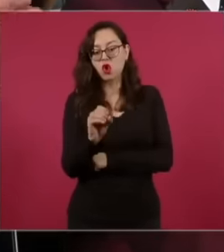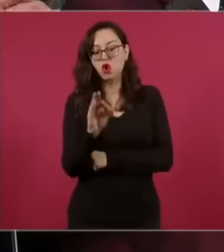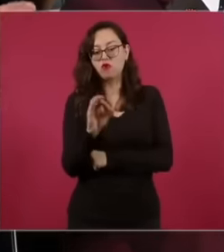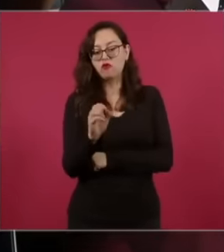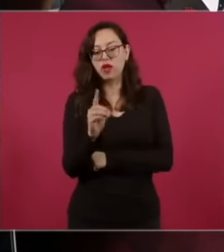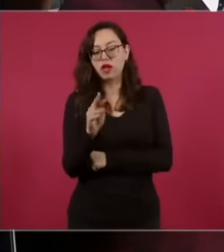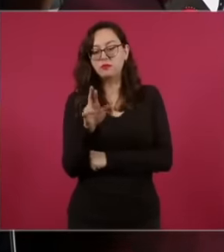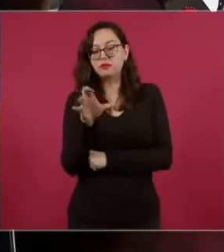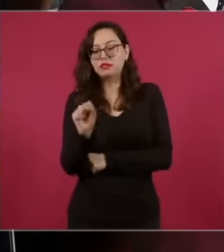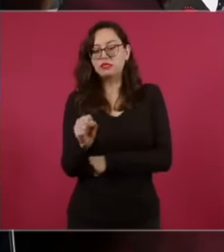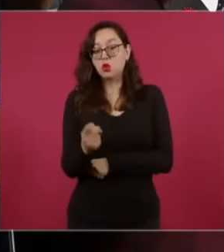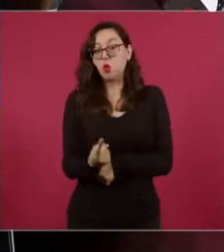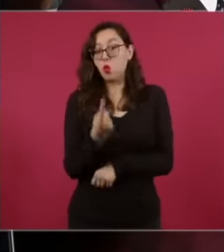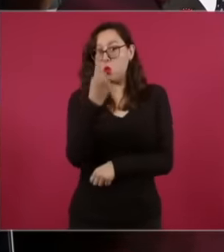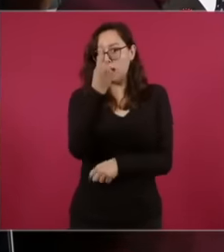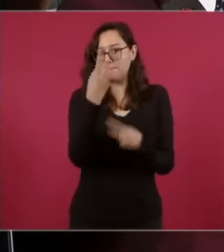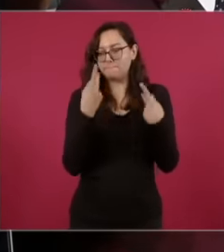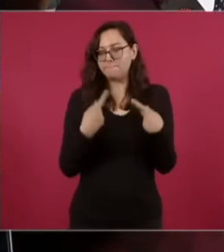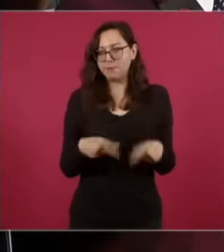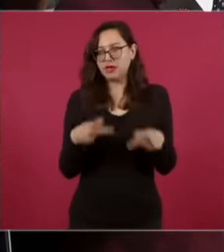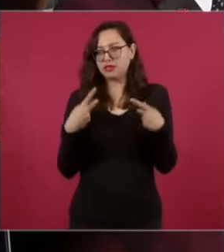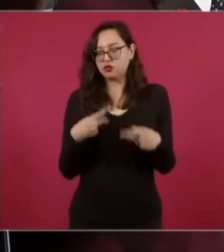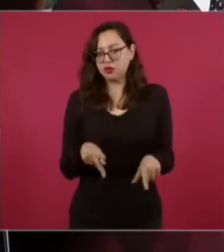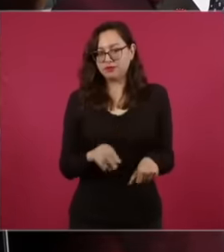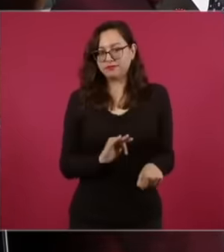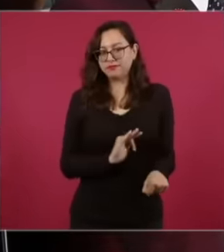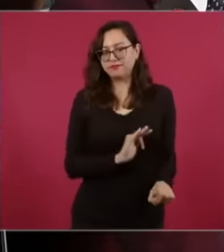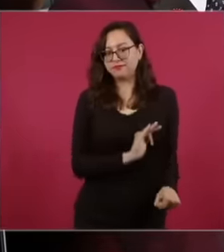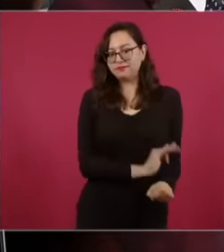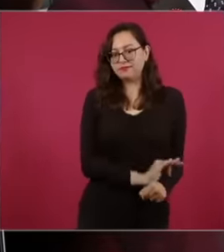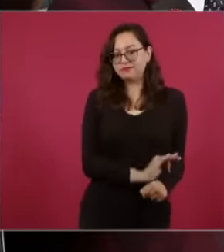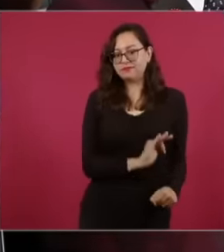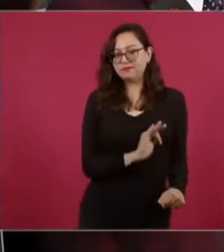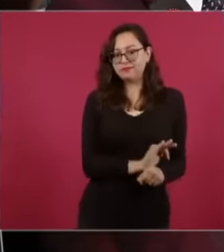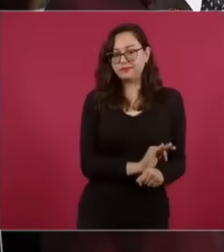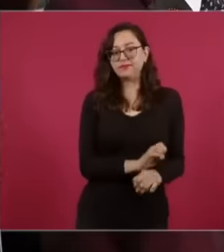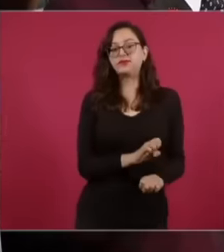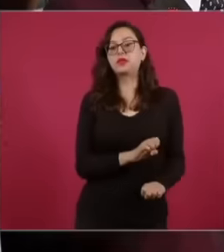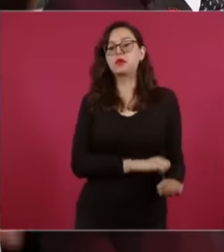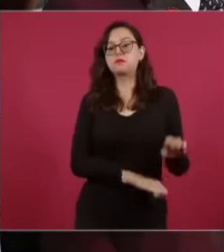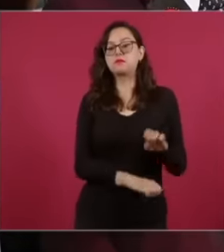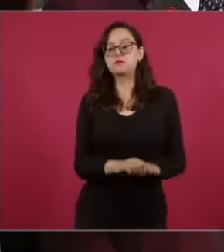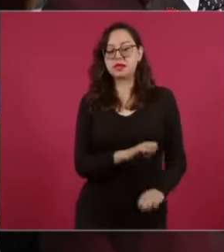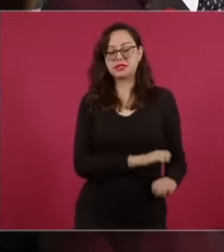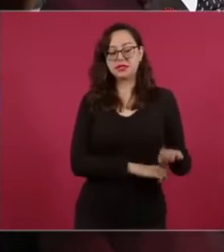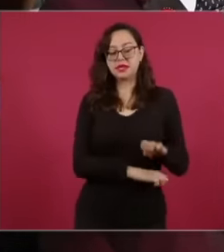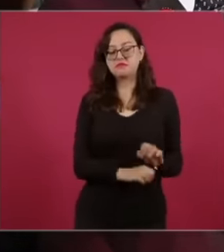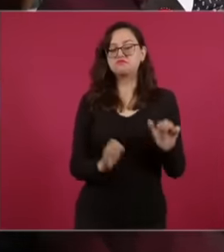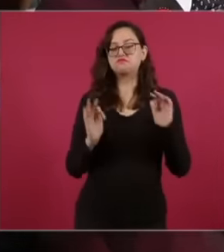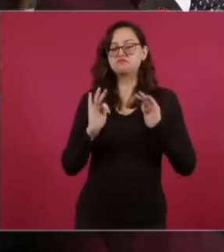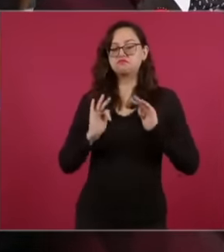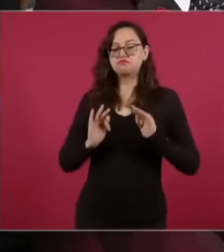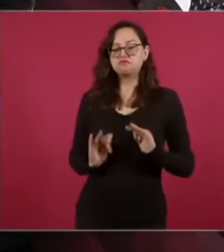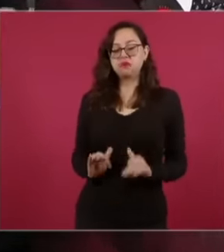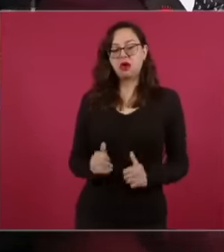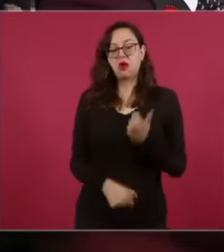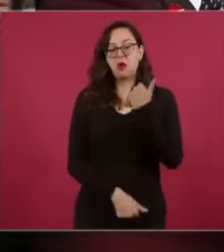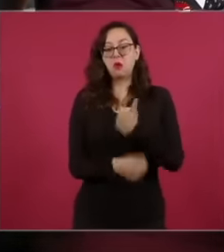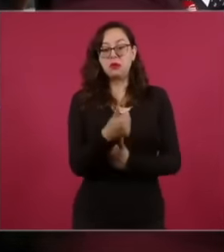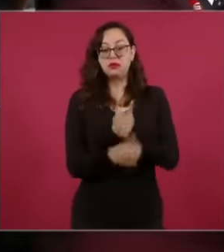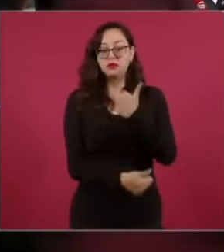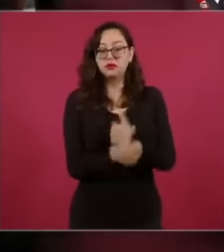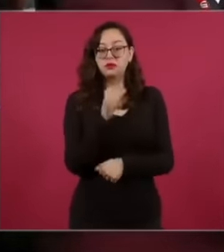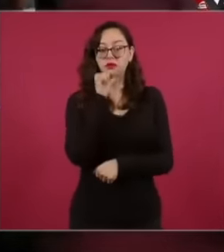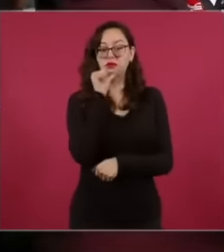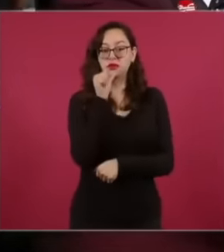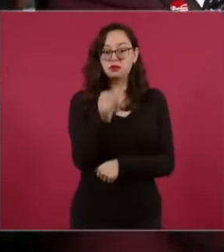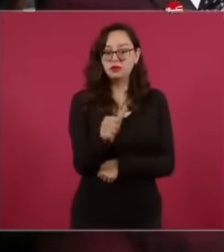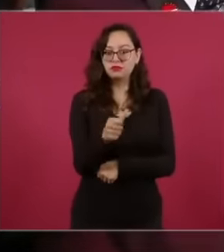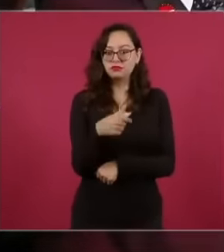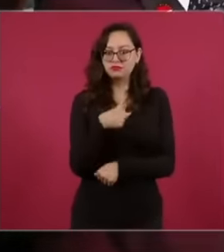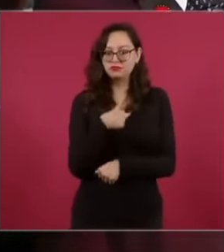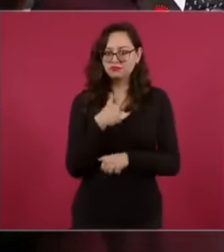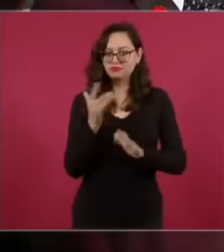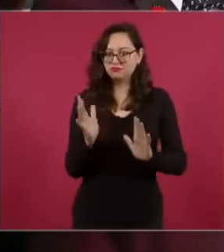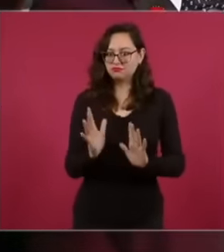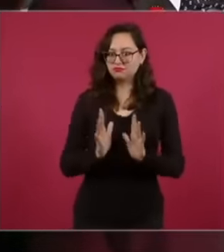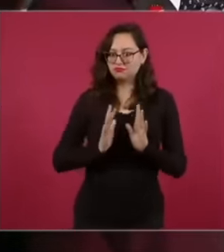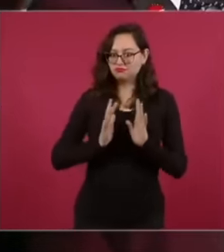a company was privileged so that it had no competition. The truth is that it caught my attention because the